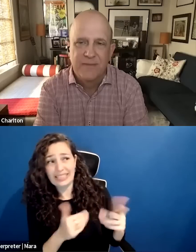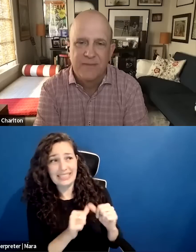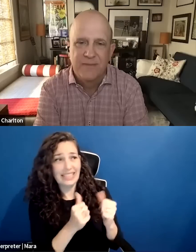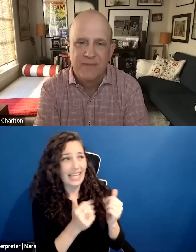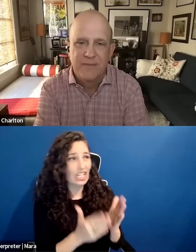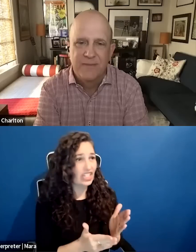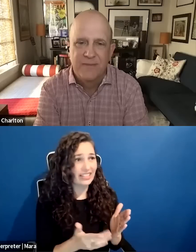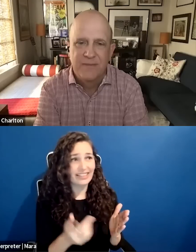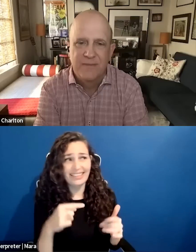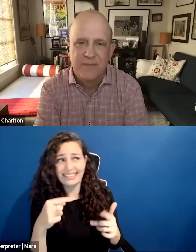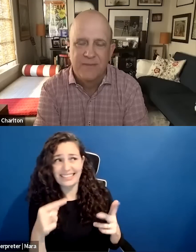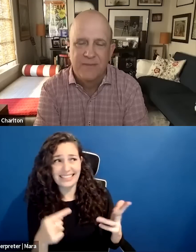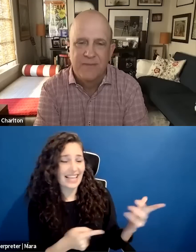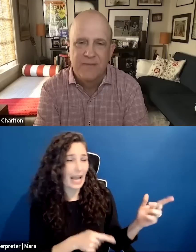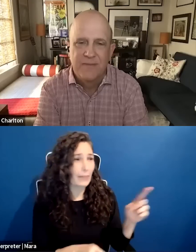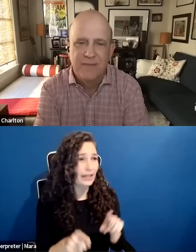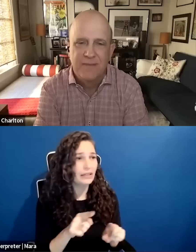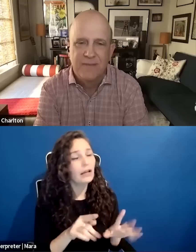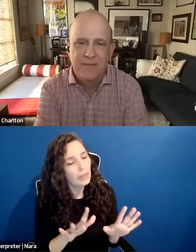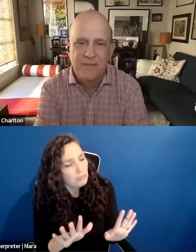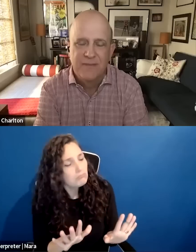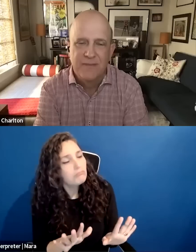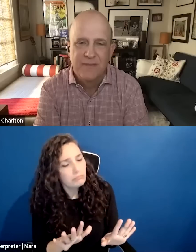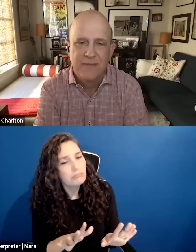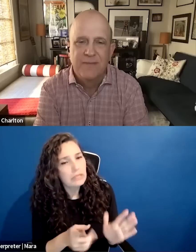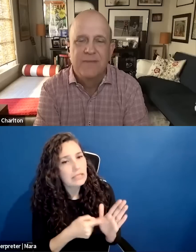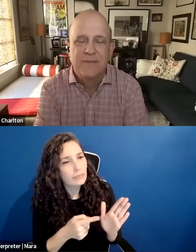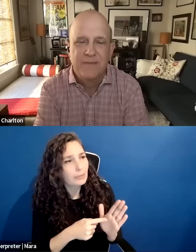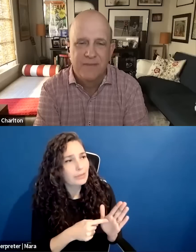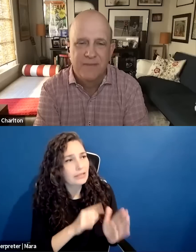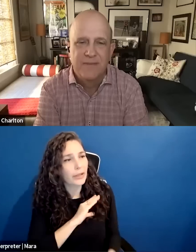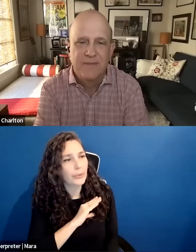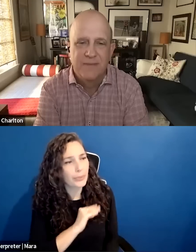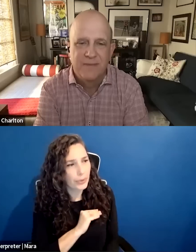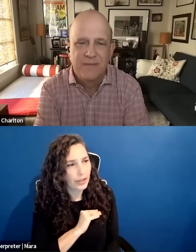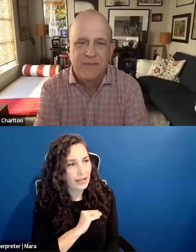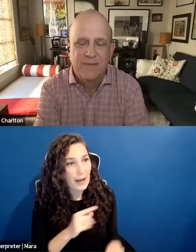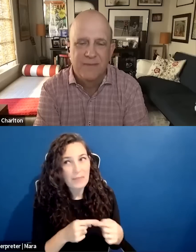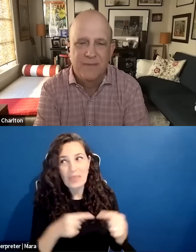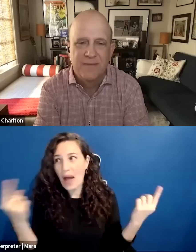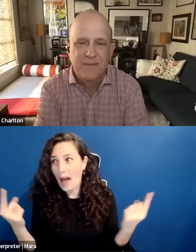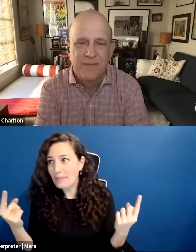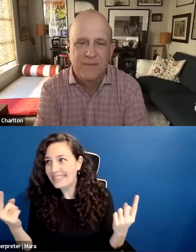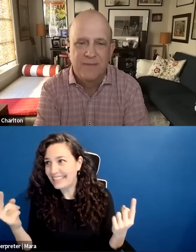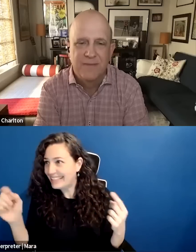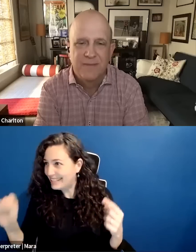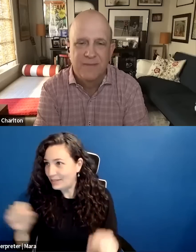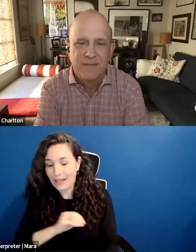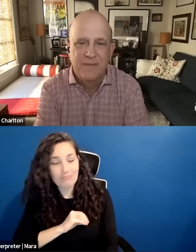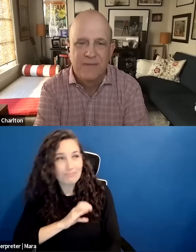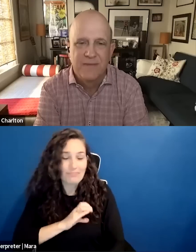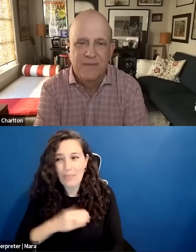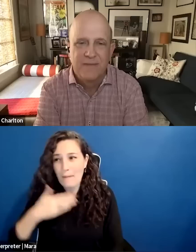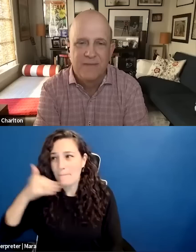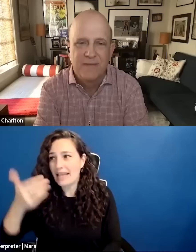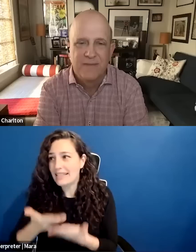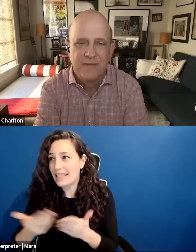like just as that can happen in an instant, the opposite can happen too, the best thing could happen. You could, as Bill said, like, you know, you booked like multiple jobs